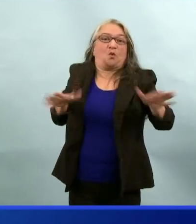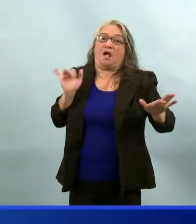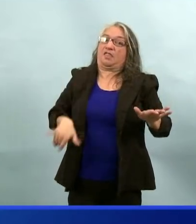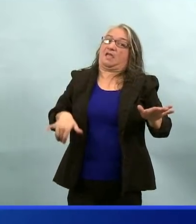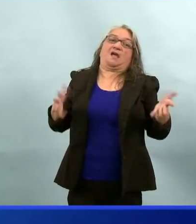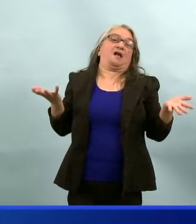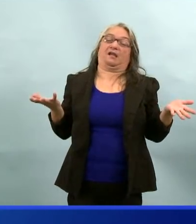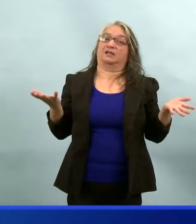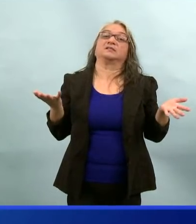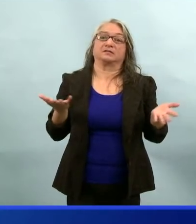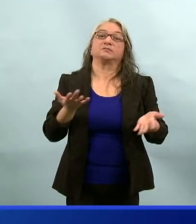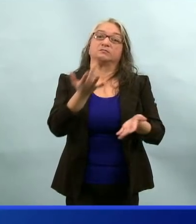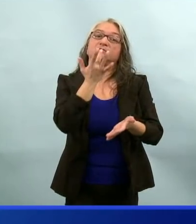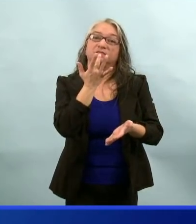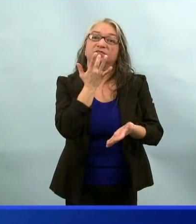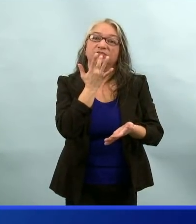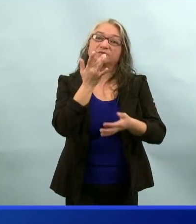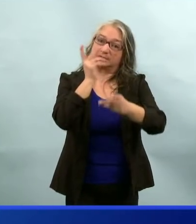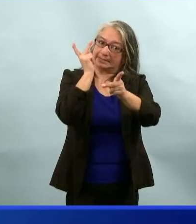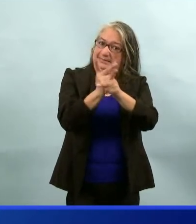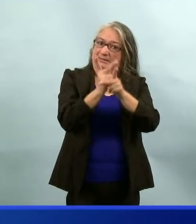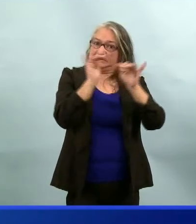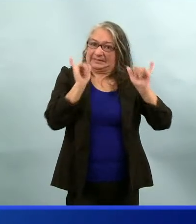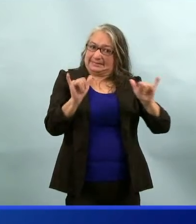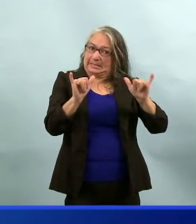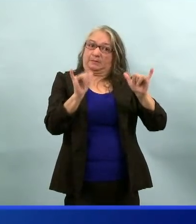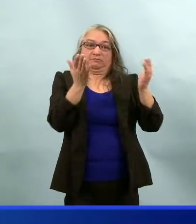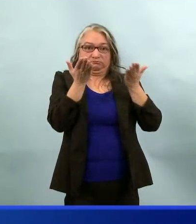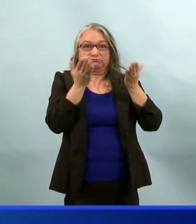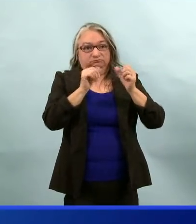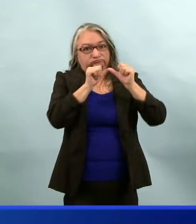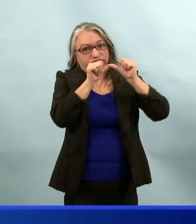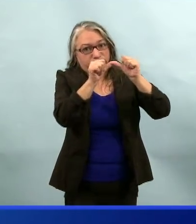our non-coveted health services as much as possible for all manitobans